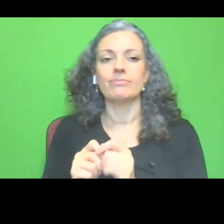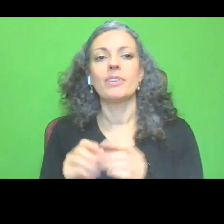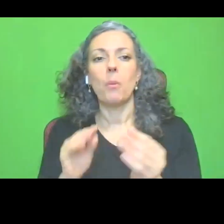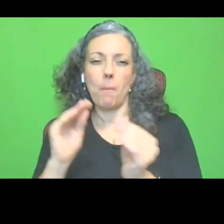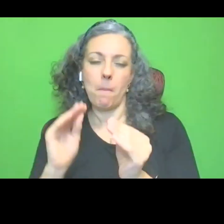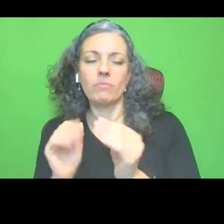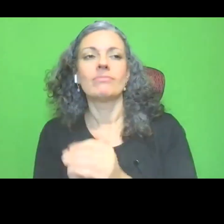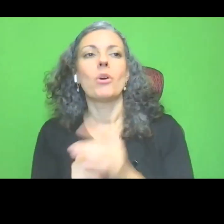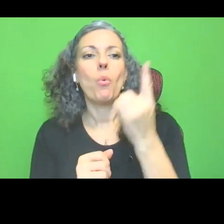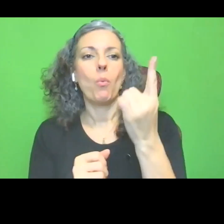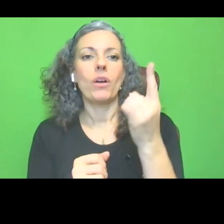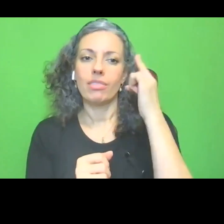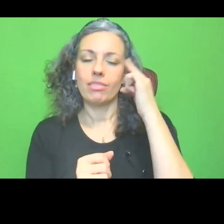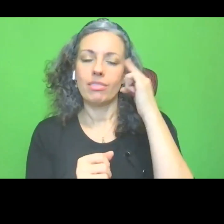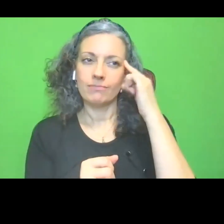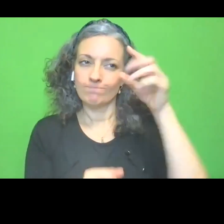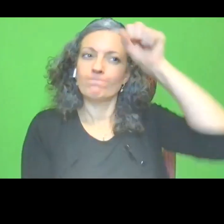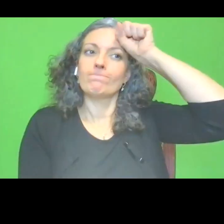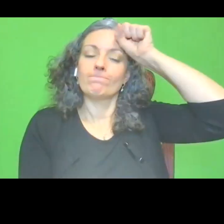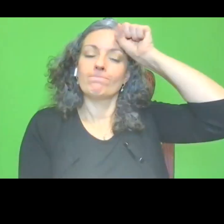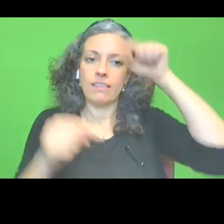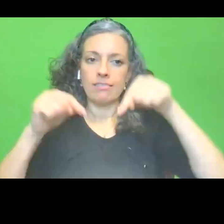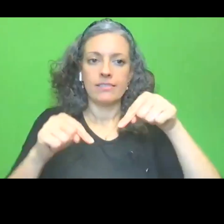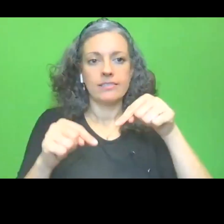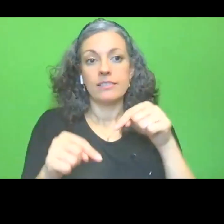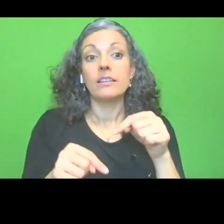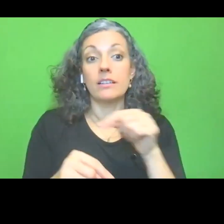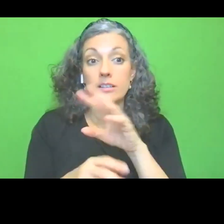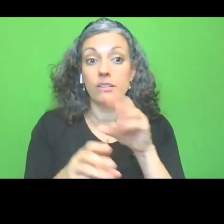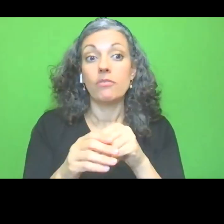One thing to keep in mind with this is it was in the context of higher education.